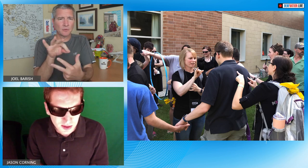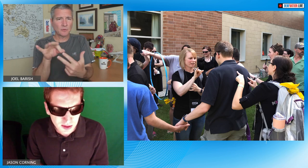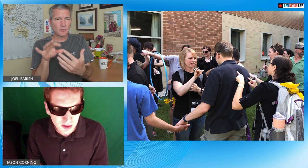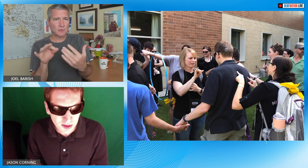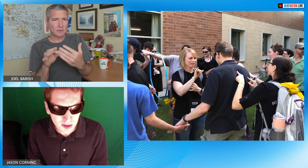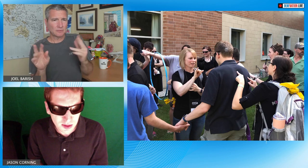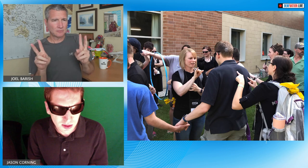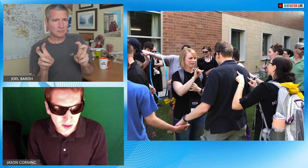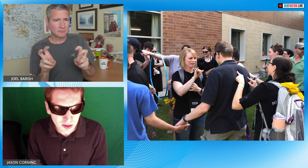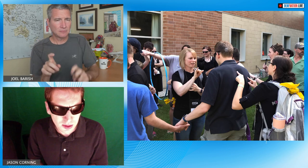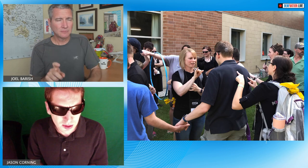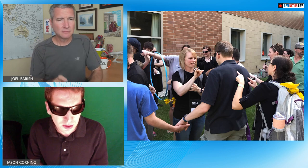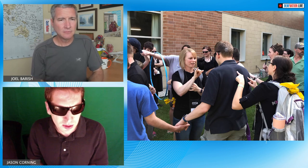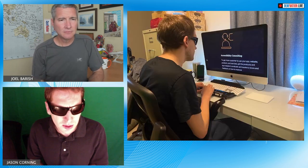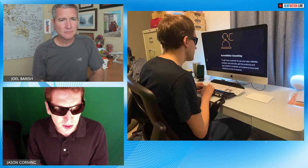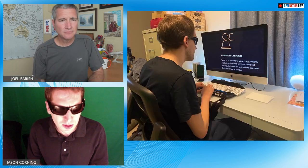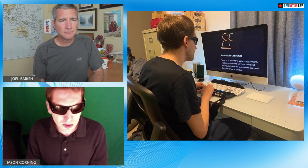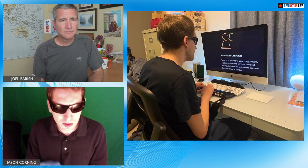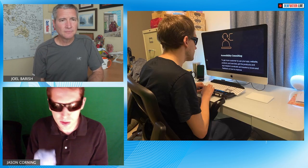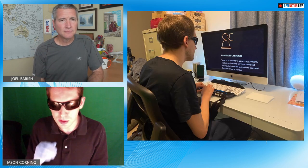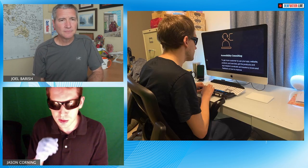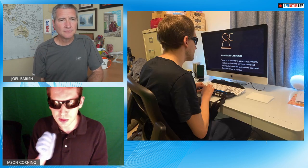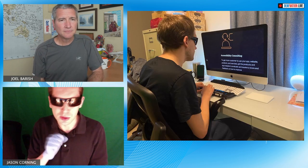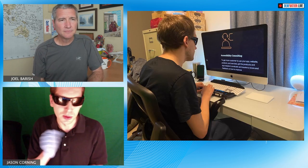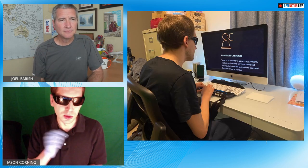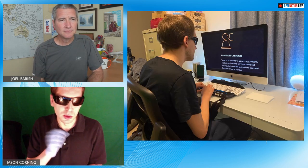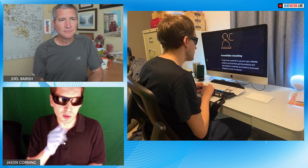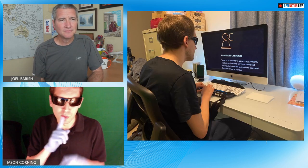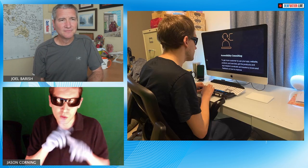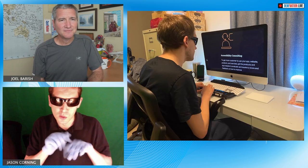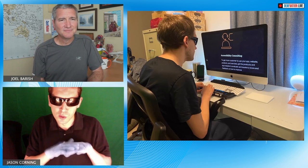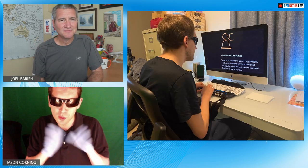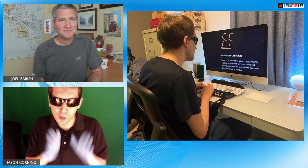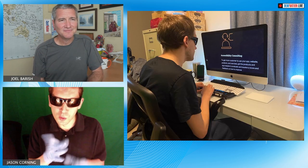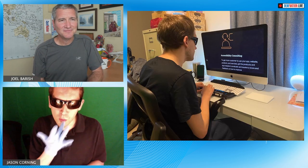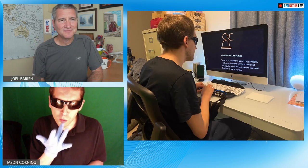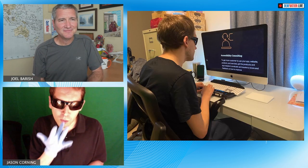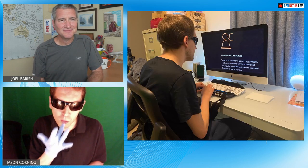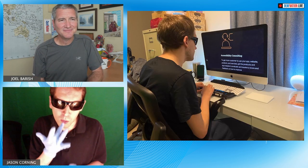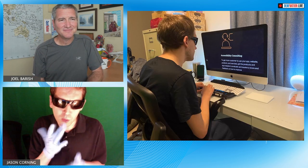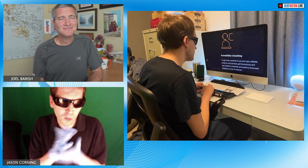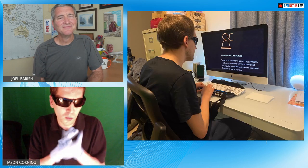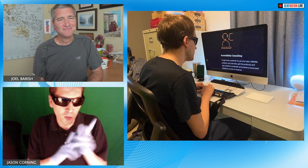it is like having choices yes it also depends on the personal preference